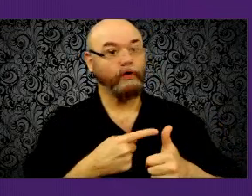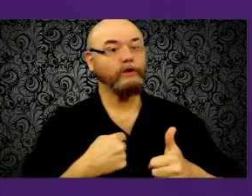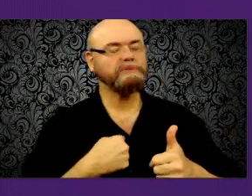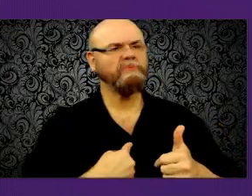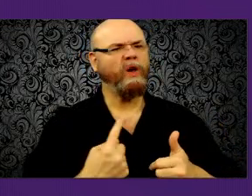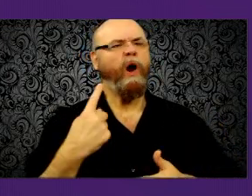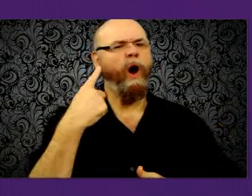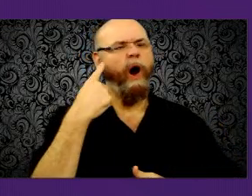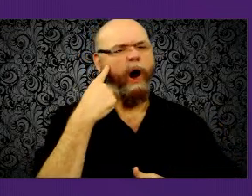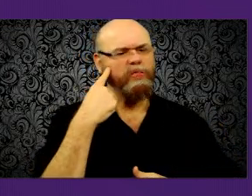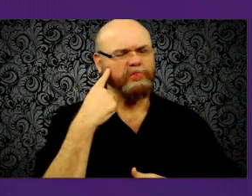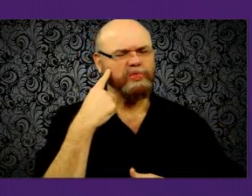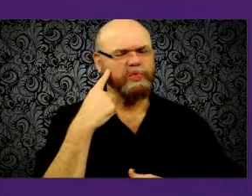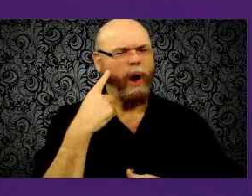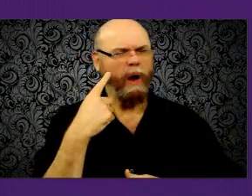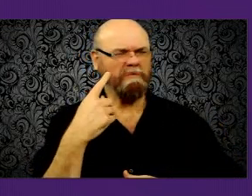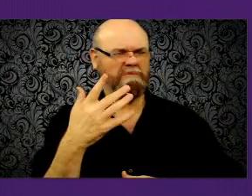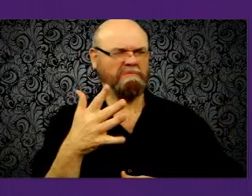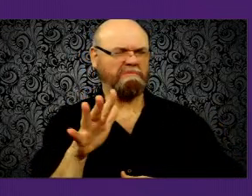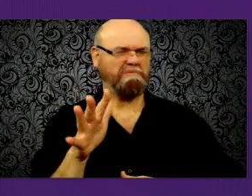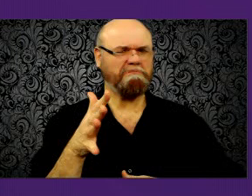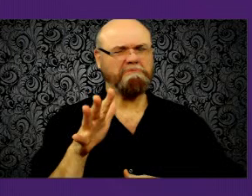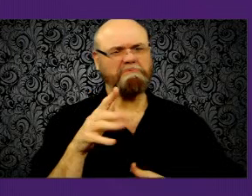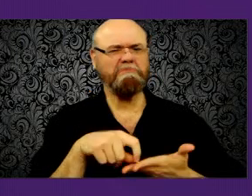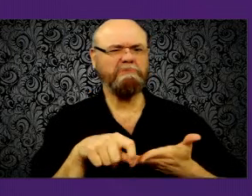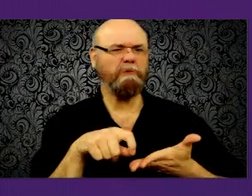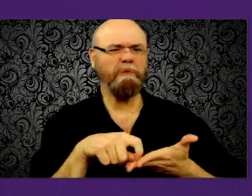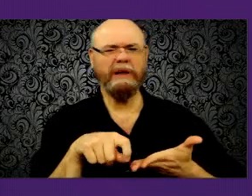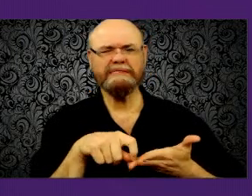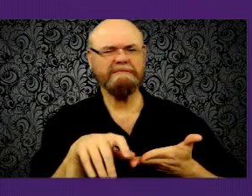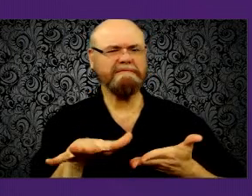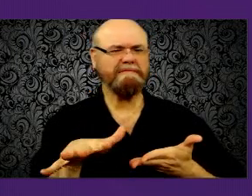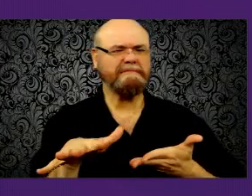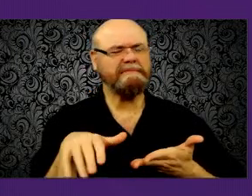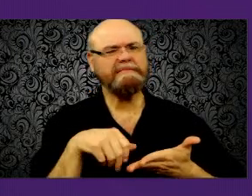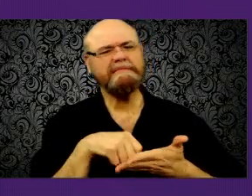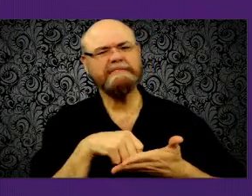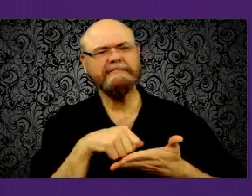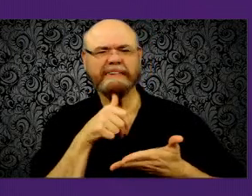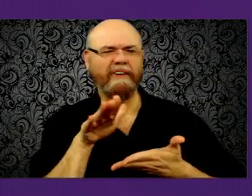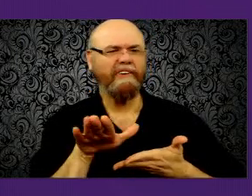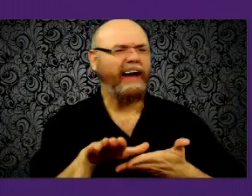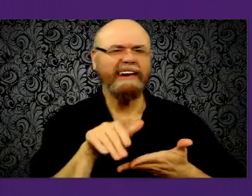letter that didn't have much meaning. I also thought that this letter was written by a man when